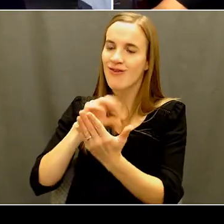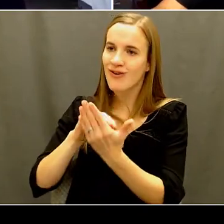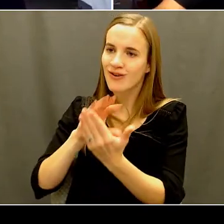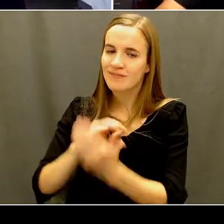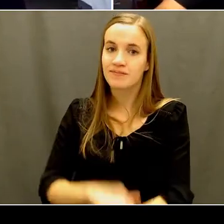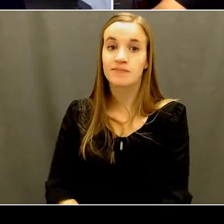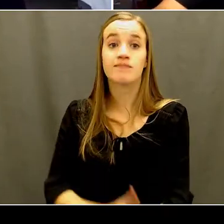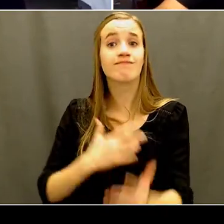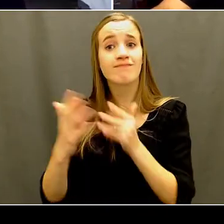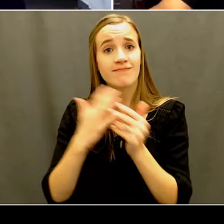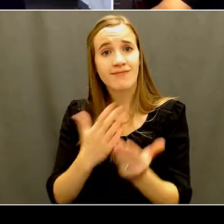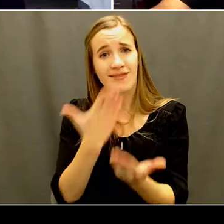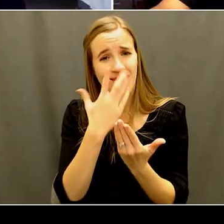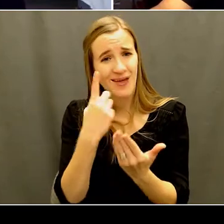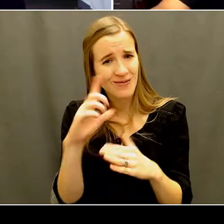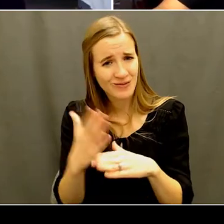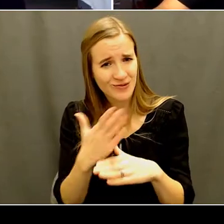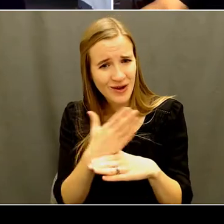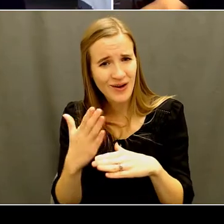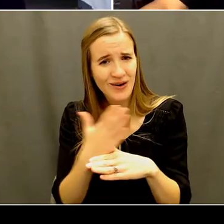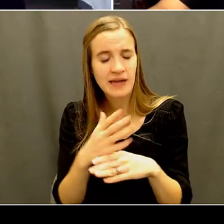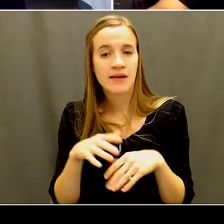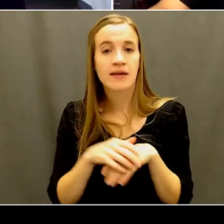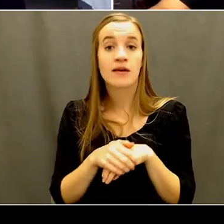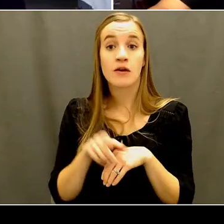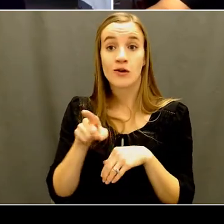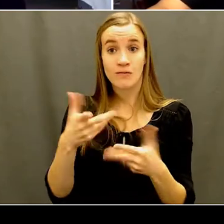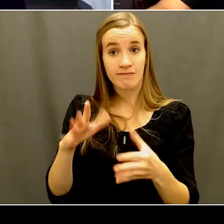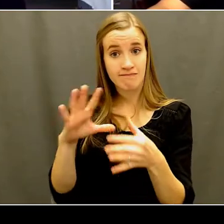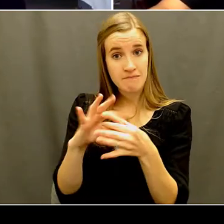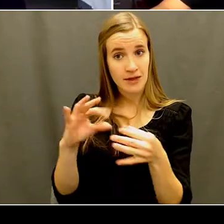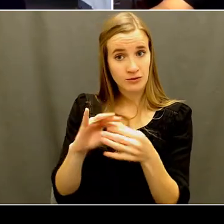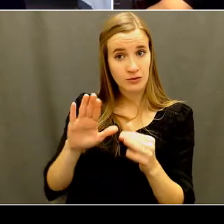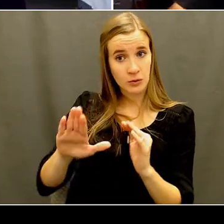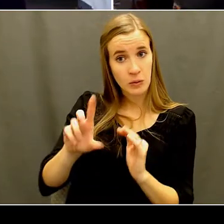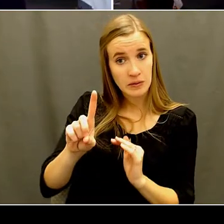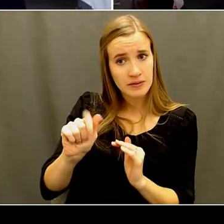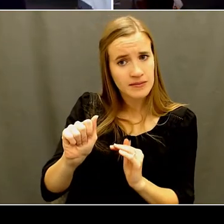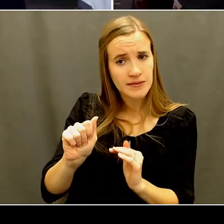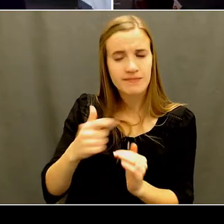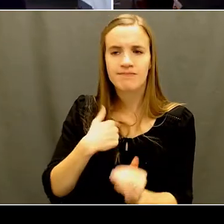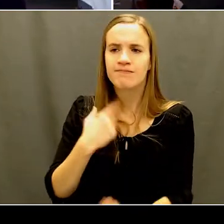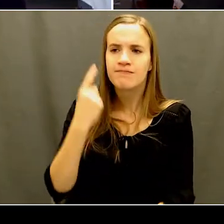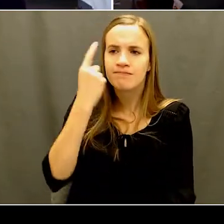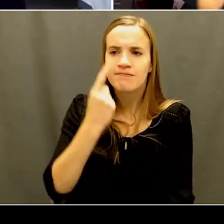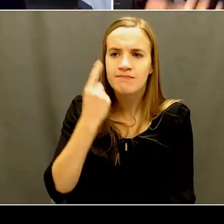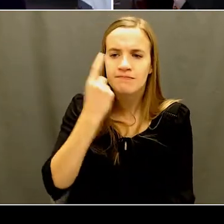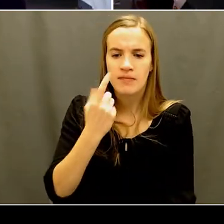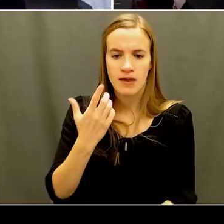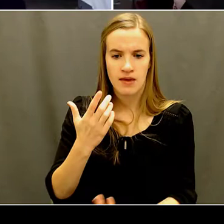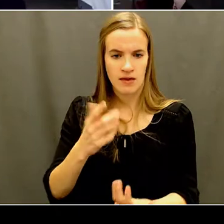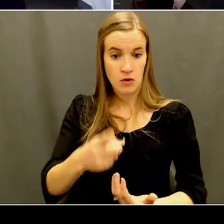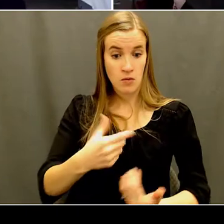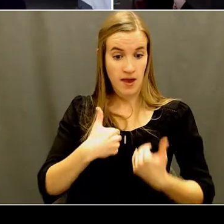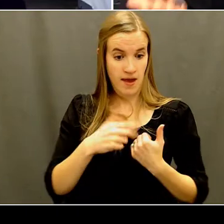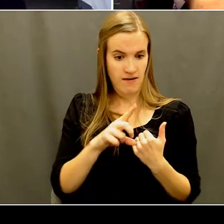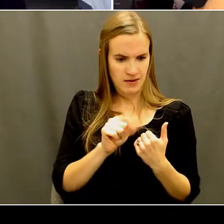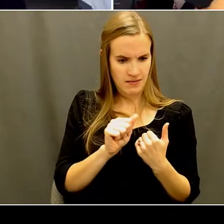background. You did kind of mention and disclose your disability, but how did that get you passionate about what you're involved in now and what did